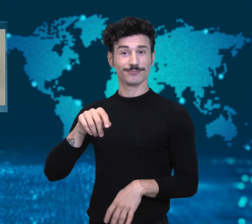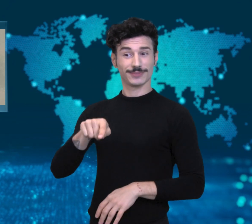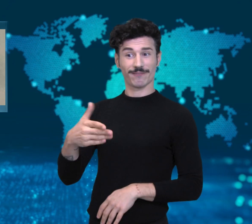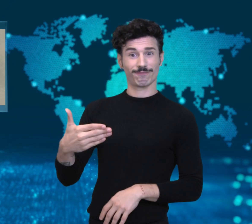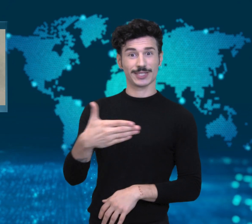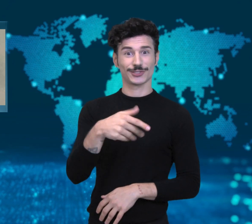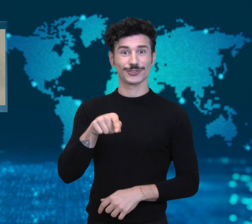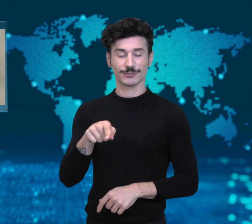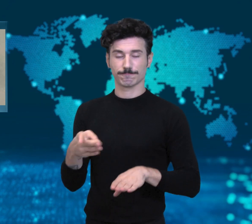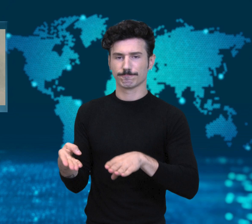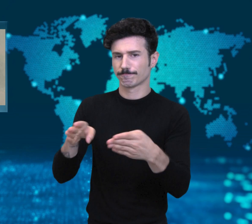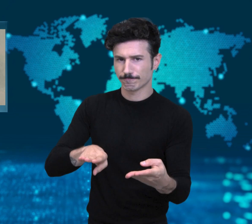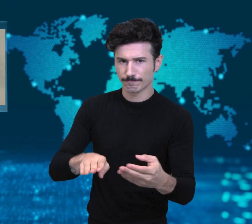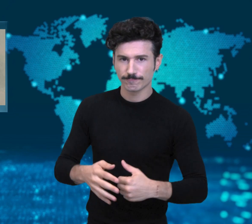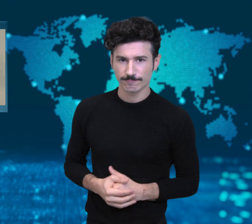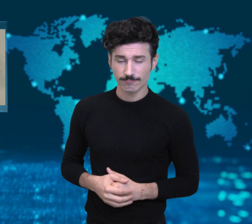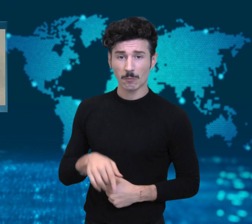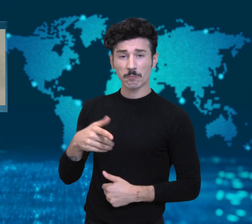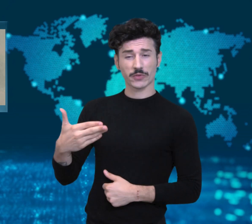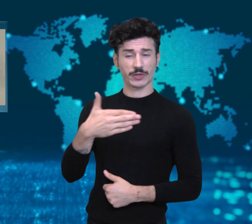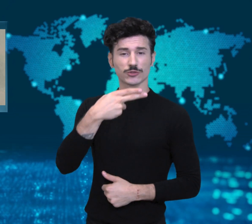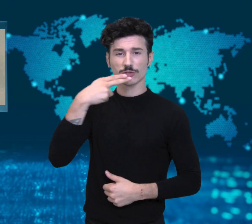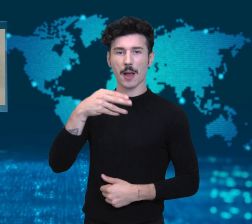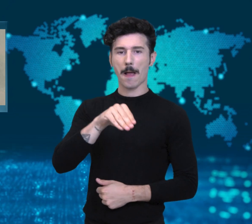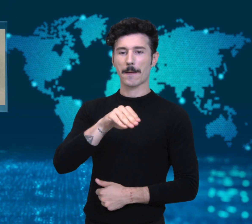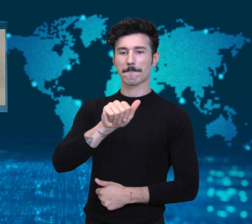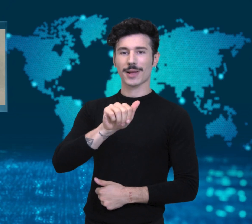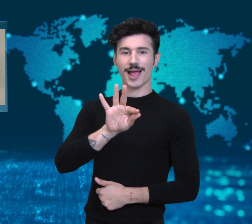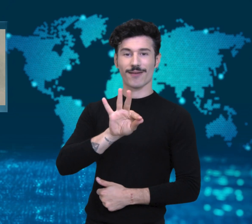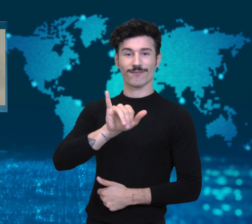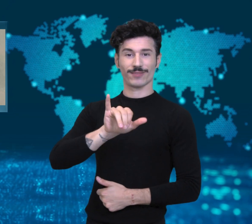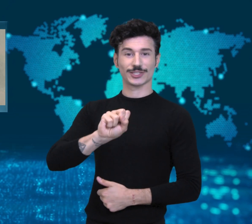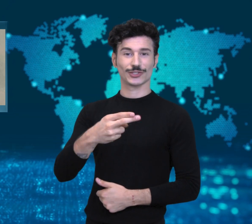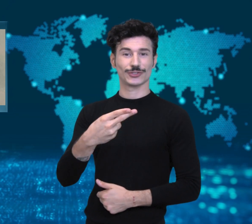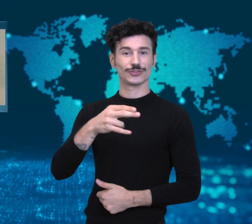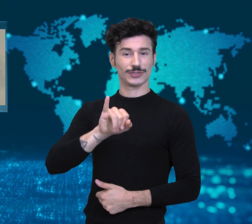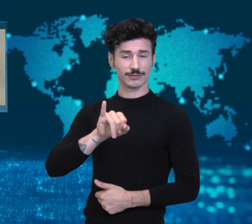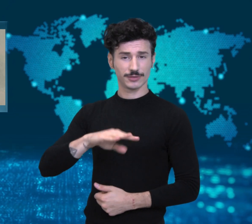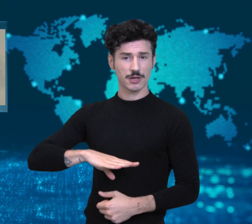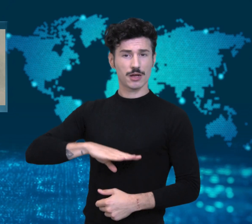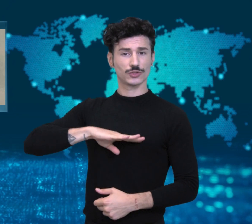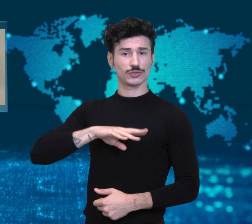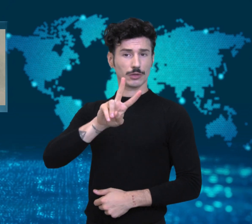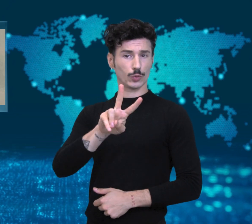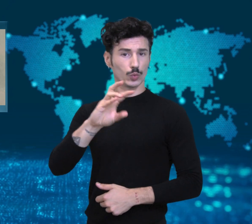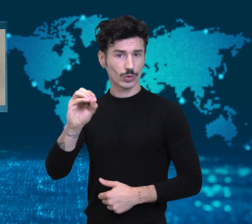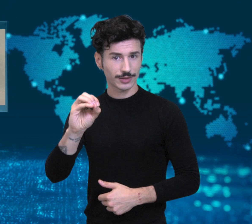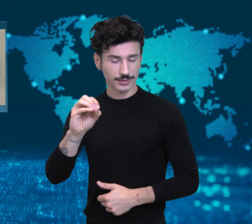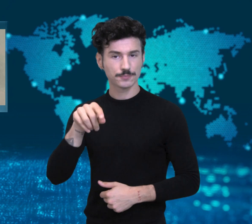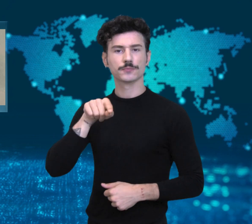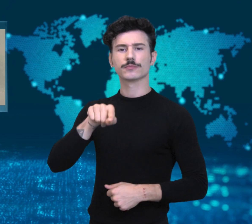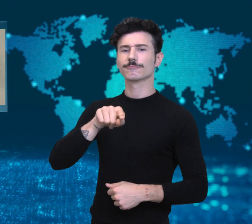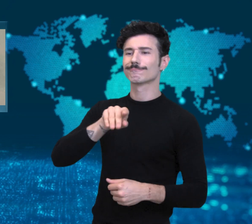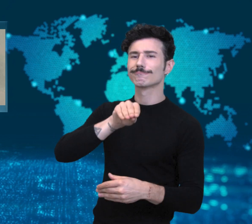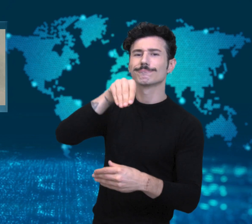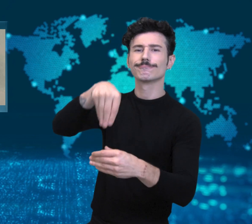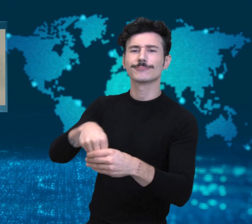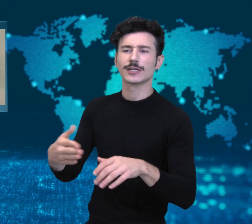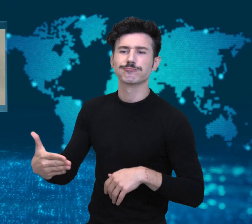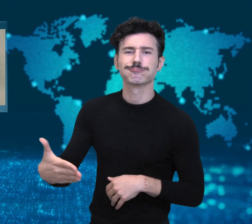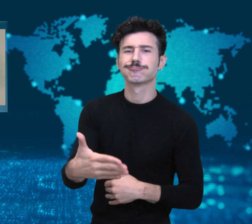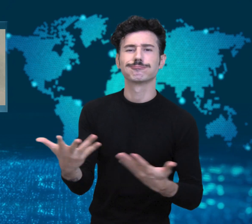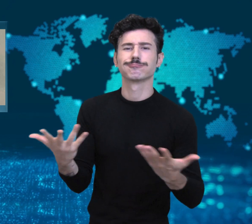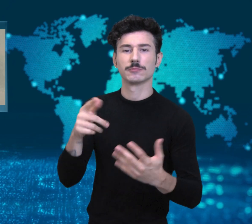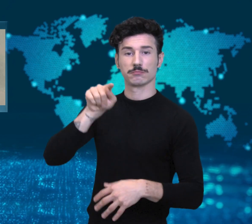Mafishi, a 20-year old fish, lived in a pond at Copperbelt University,